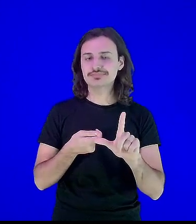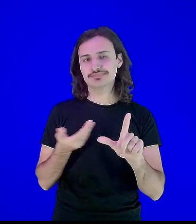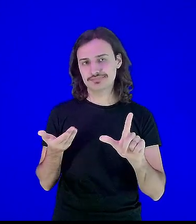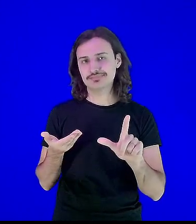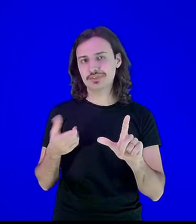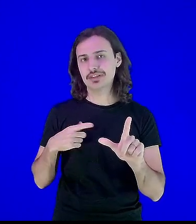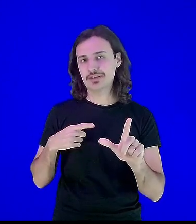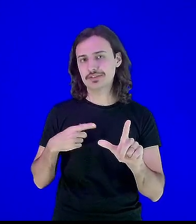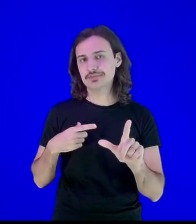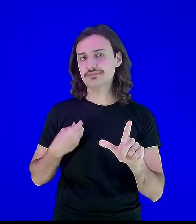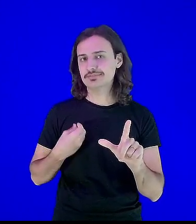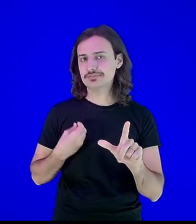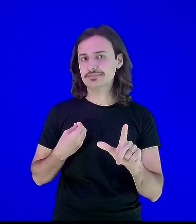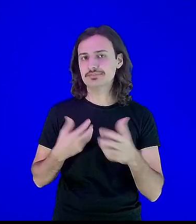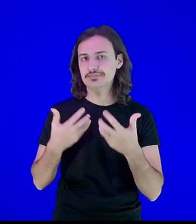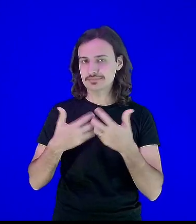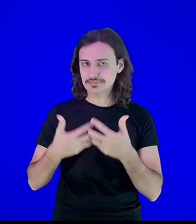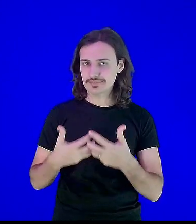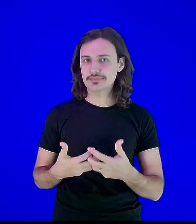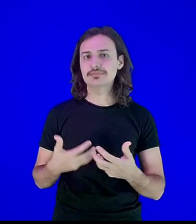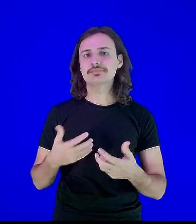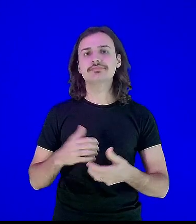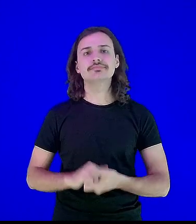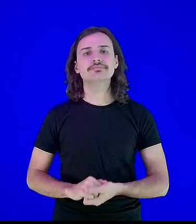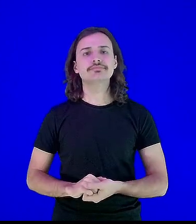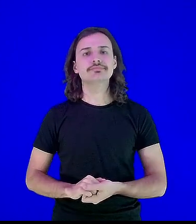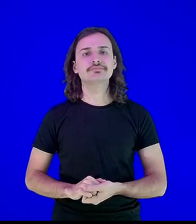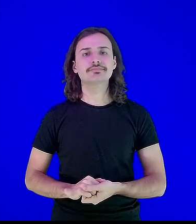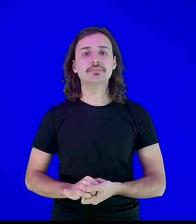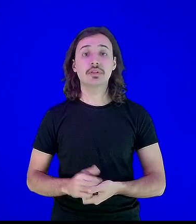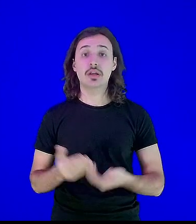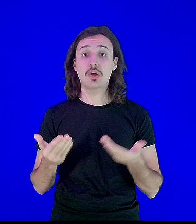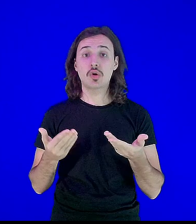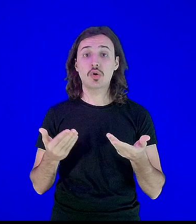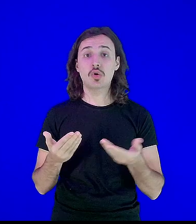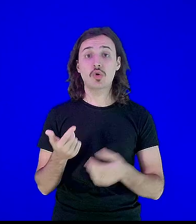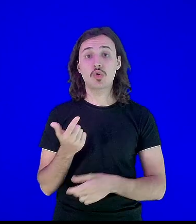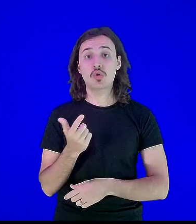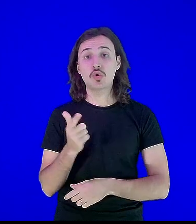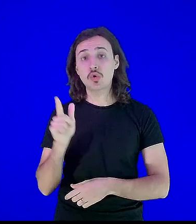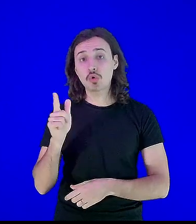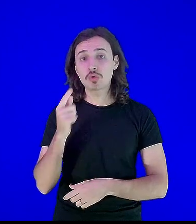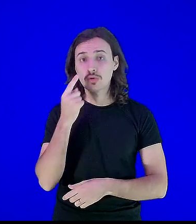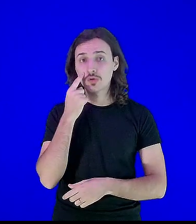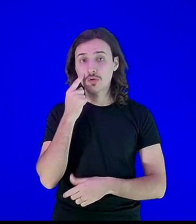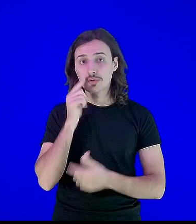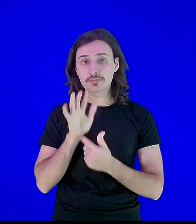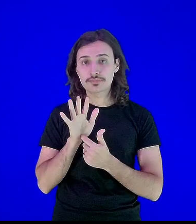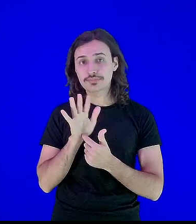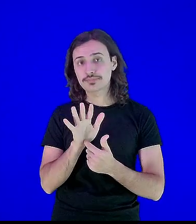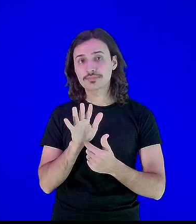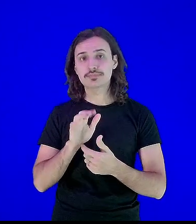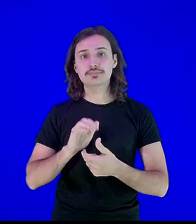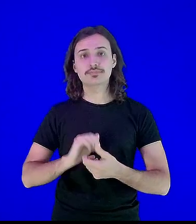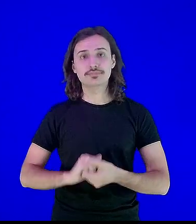let me share my screen again